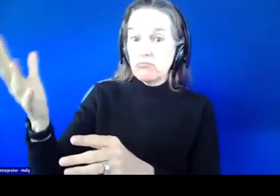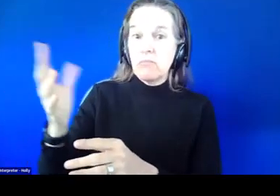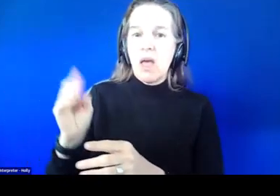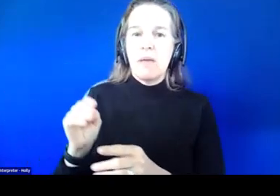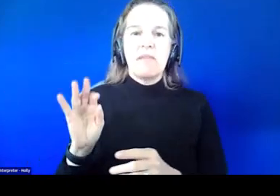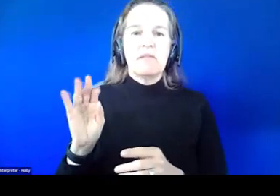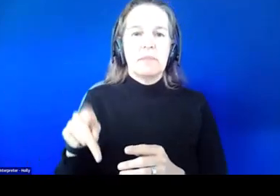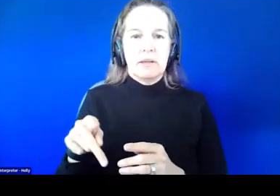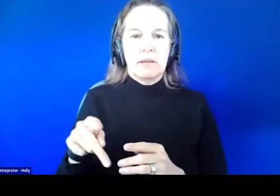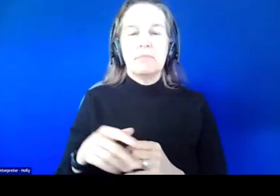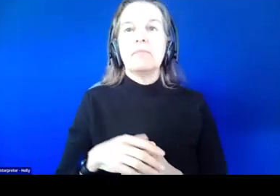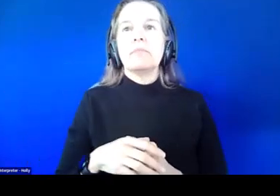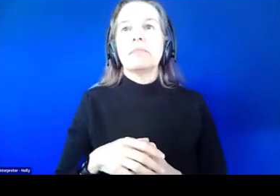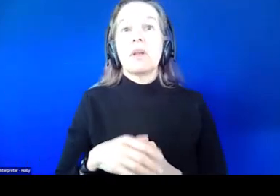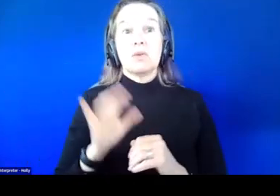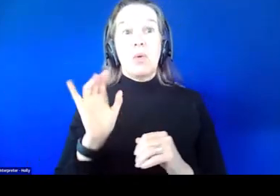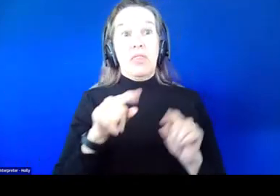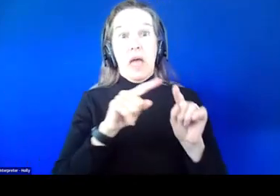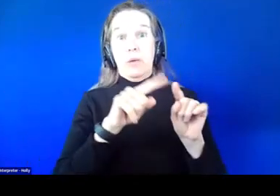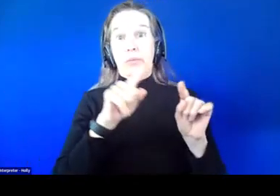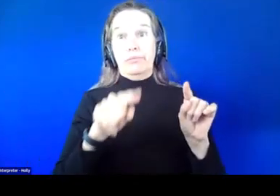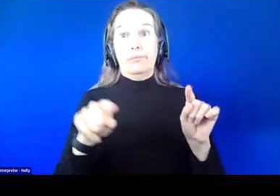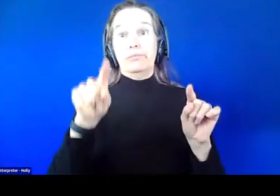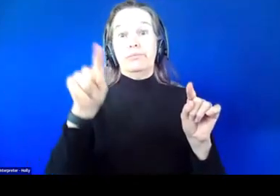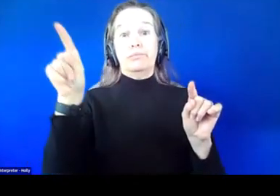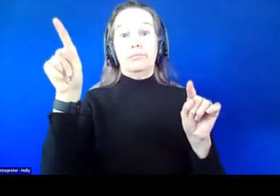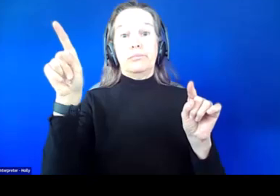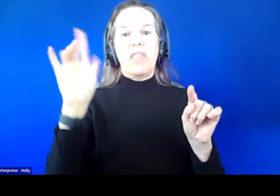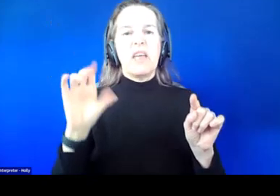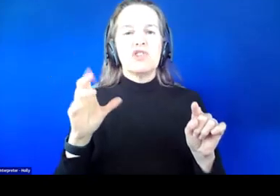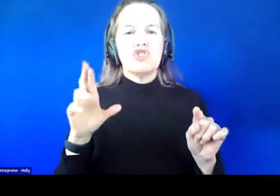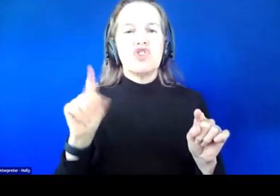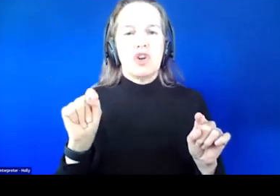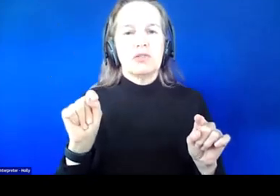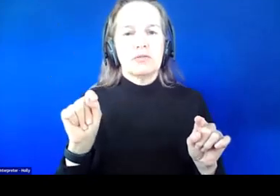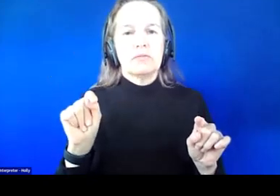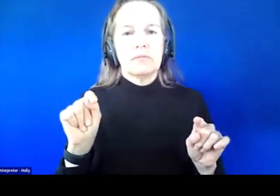screen here is a chart that represents the last 10 years